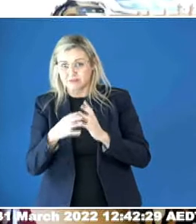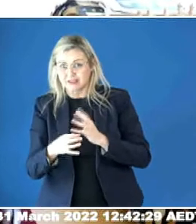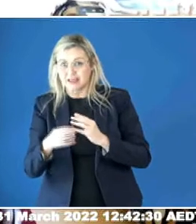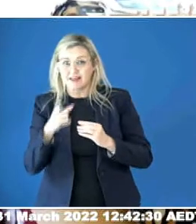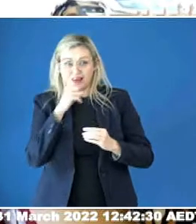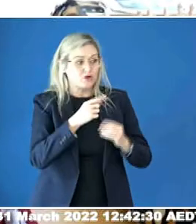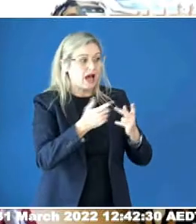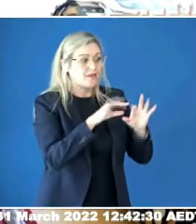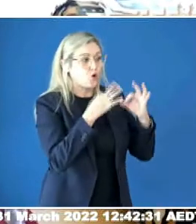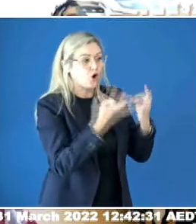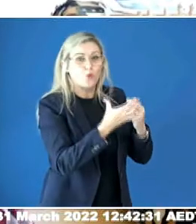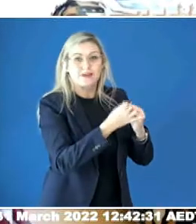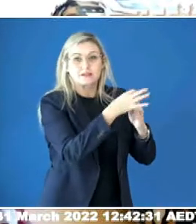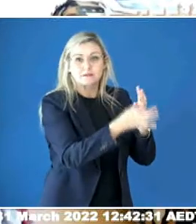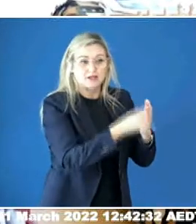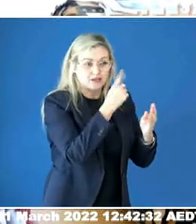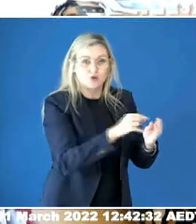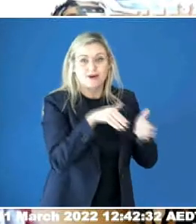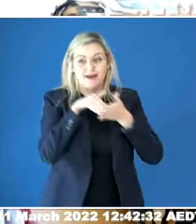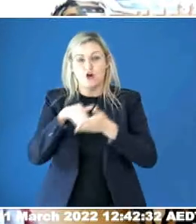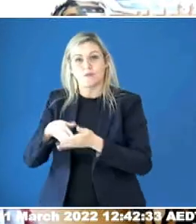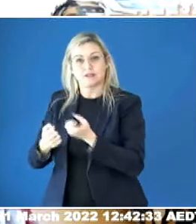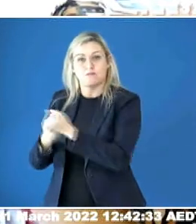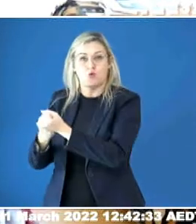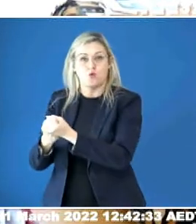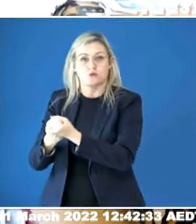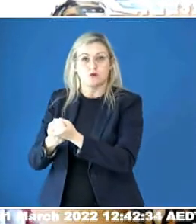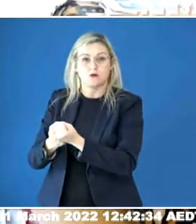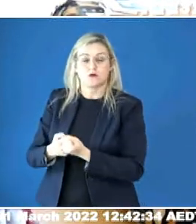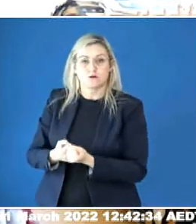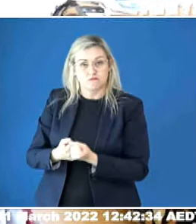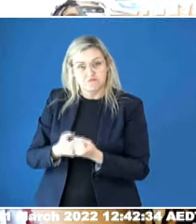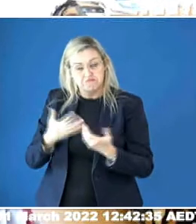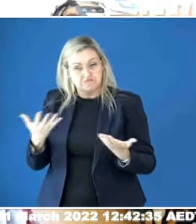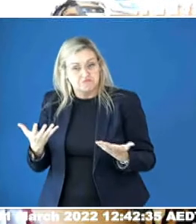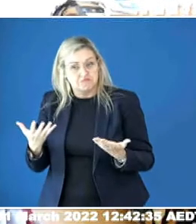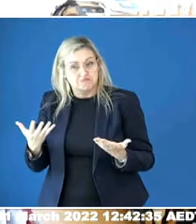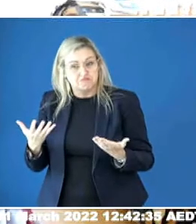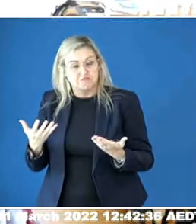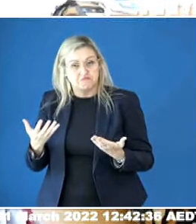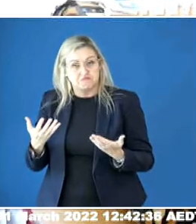I just wondered if you think the "lifestyle" area for this is adequate.